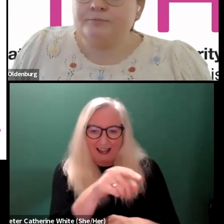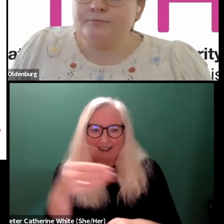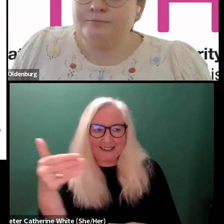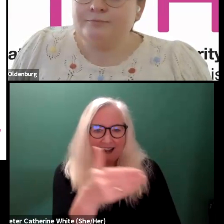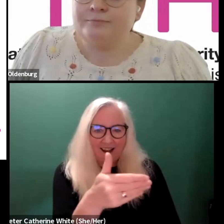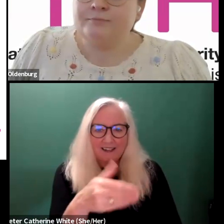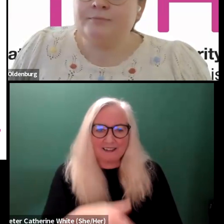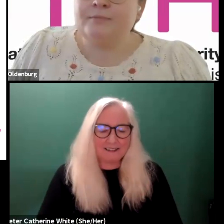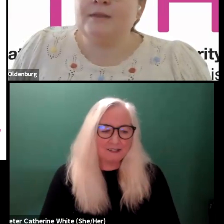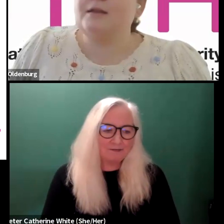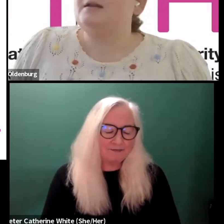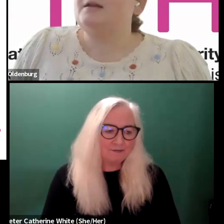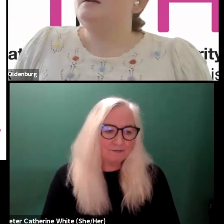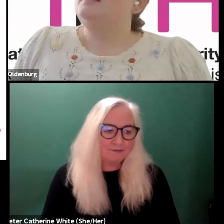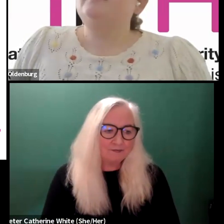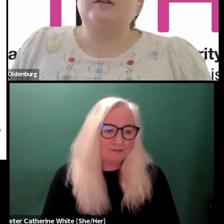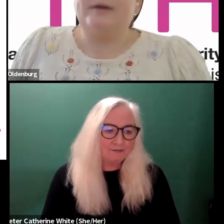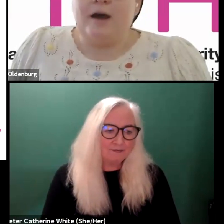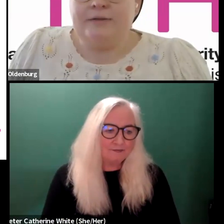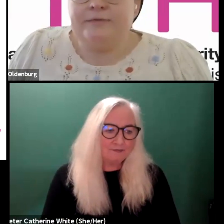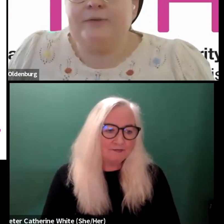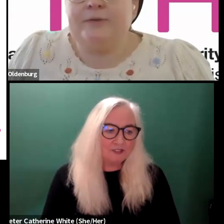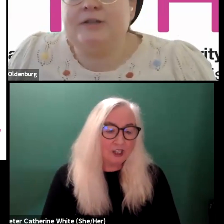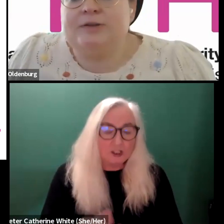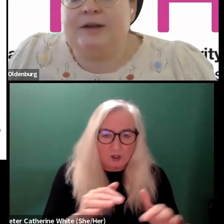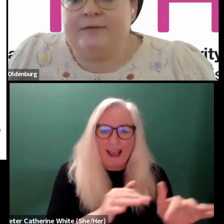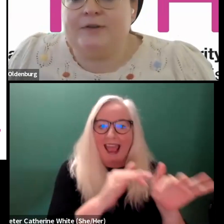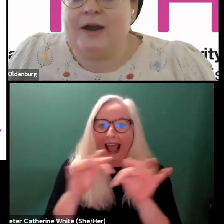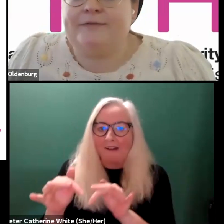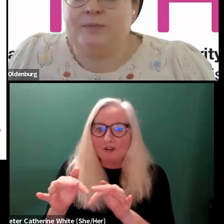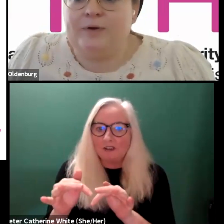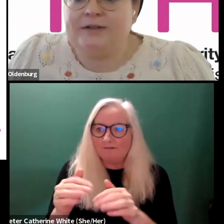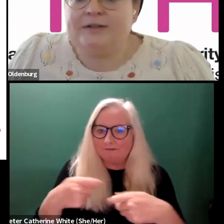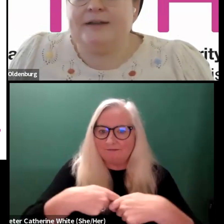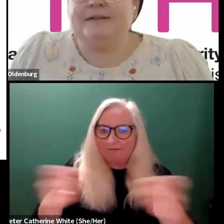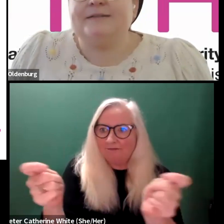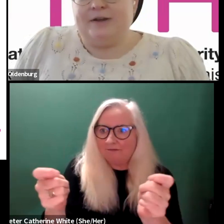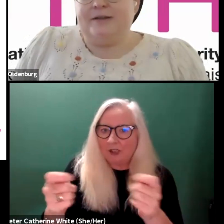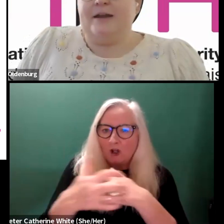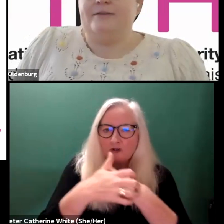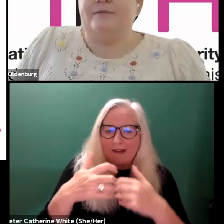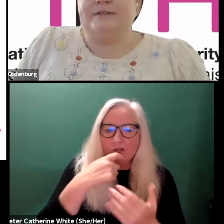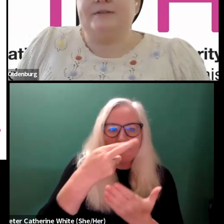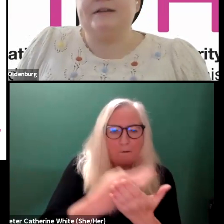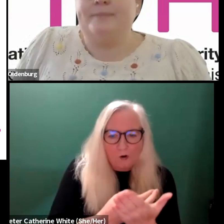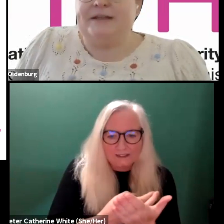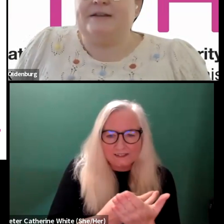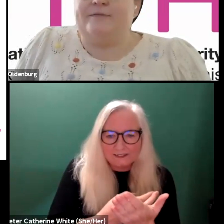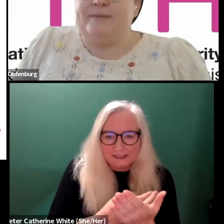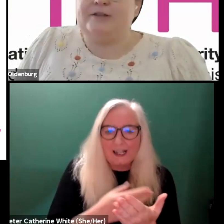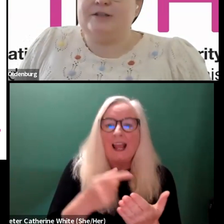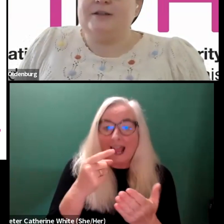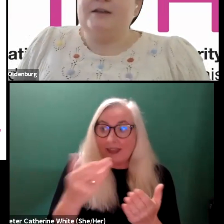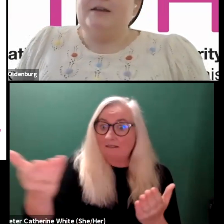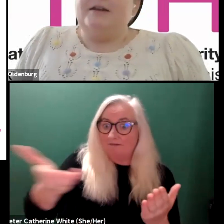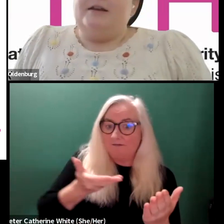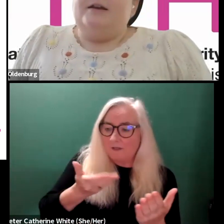Following on from the issuing of the draft report and considering the resulting updated information, provided to us by public body.